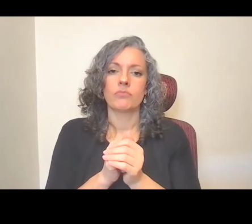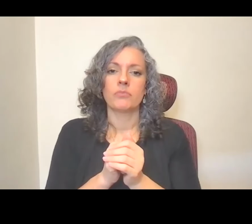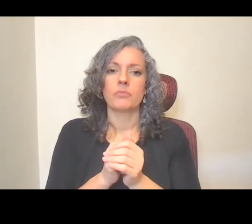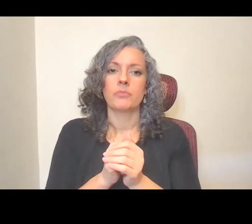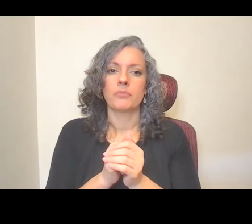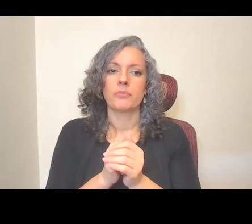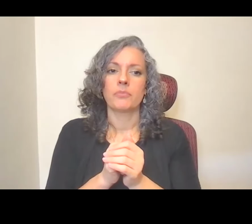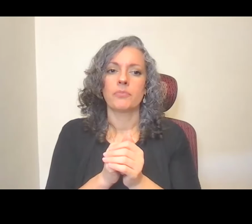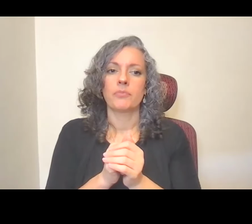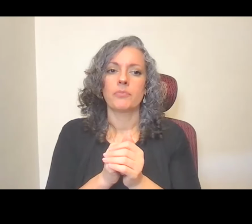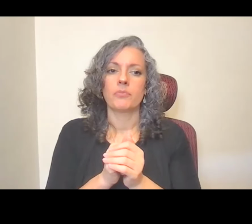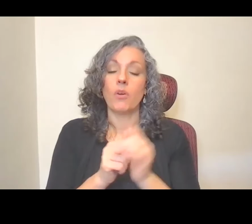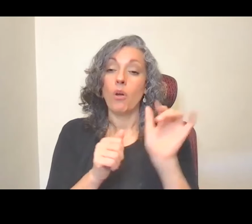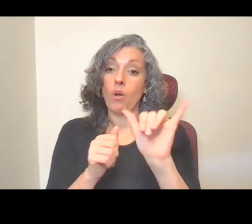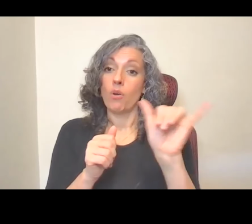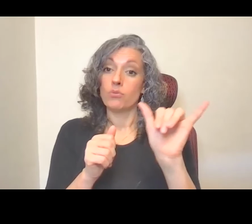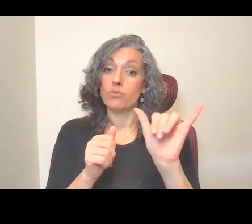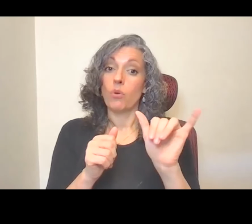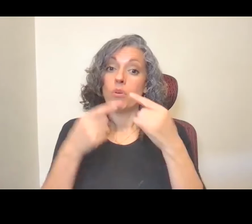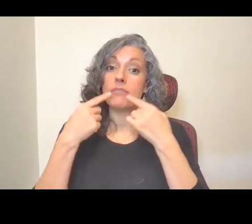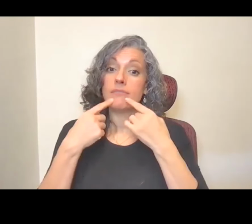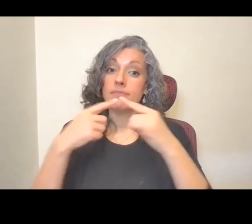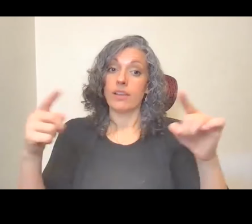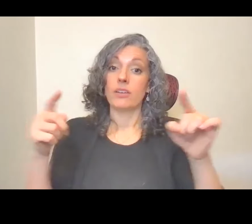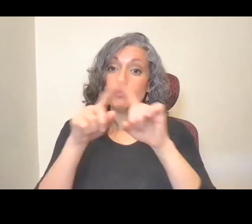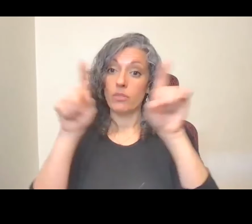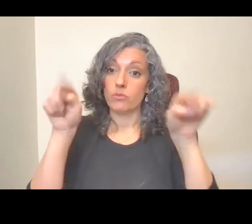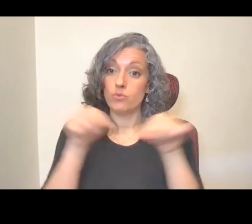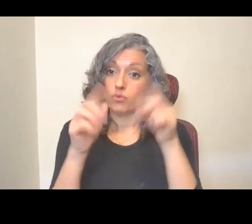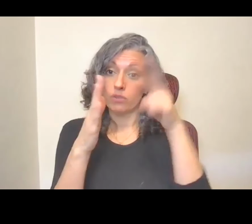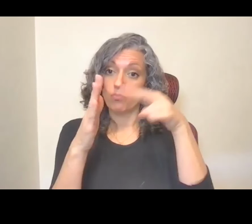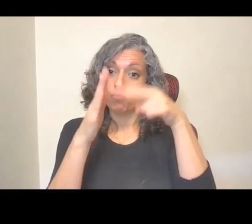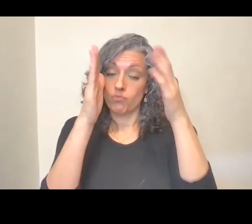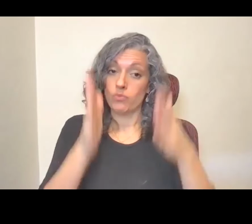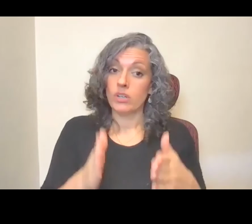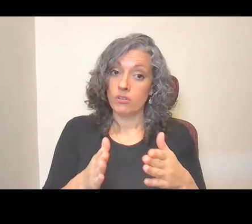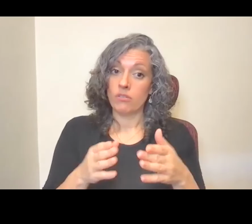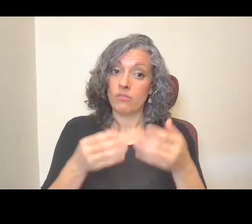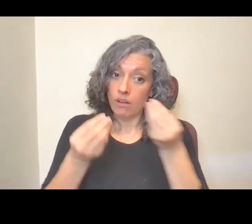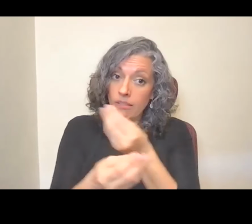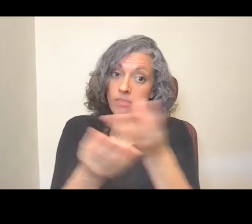It's also announced by the screen reader and it lets the people skip directly to different